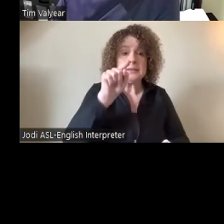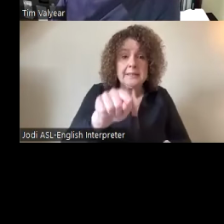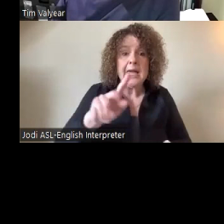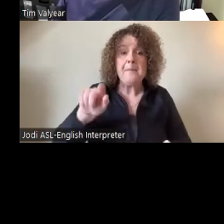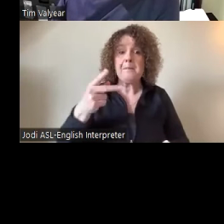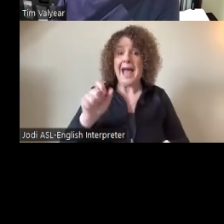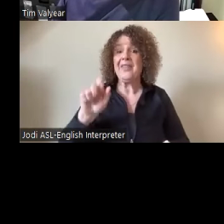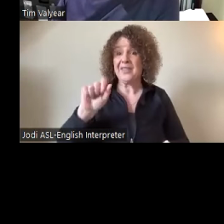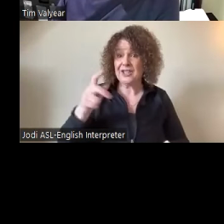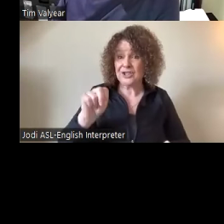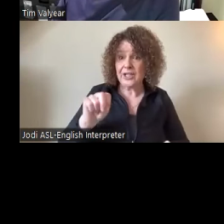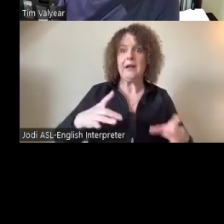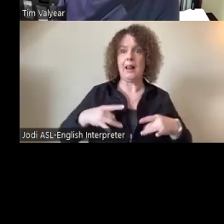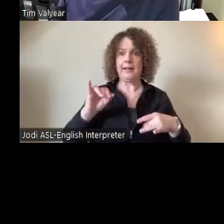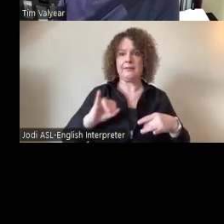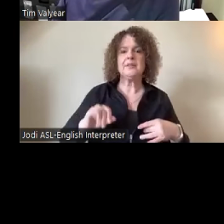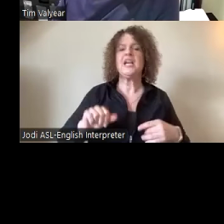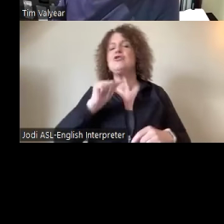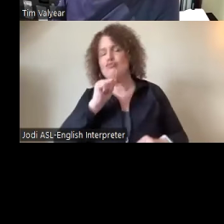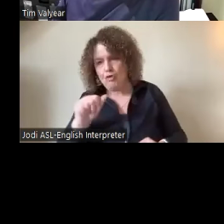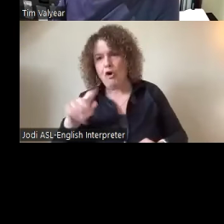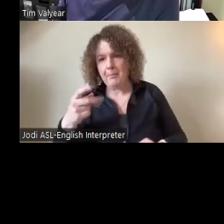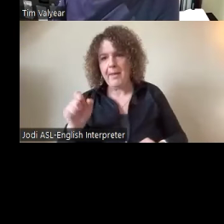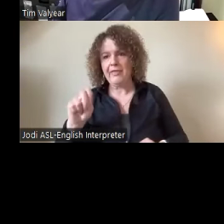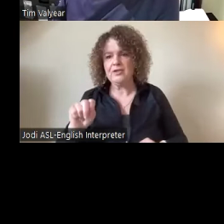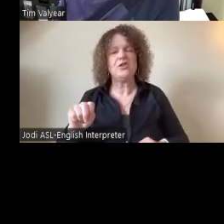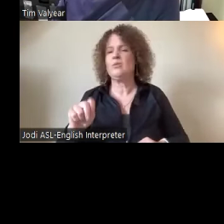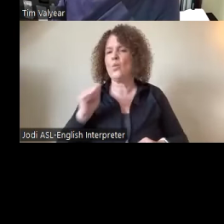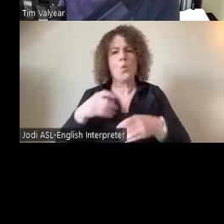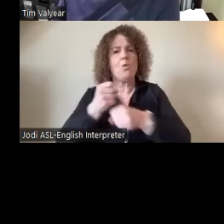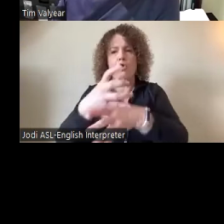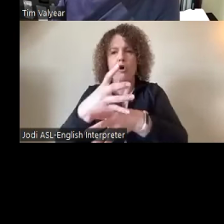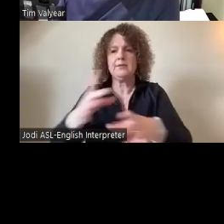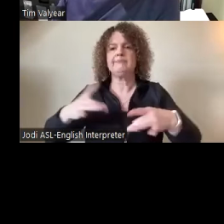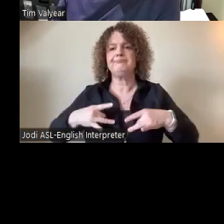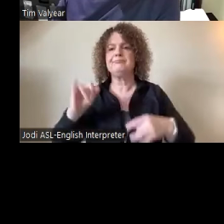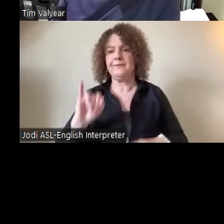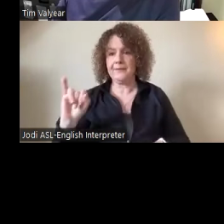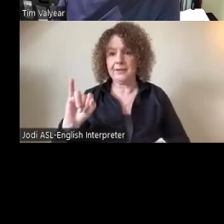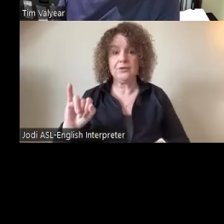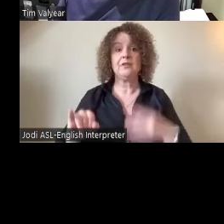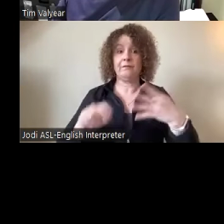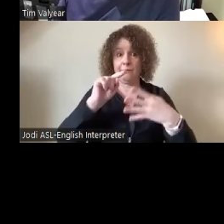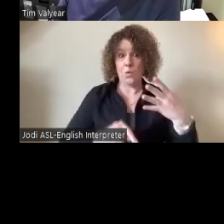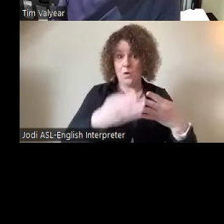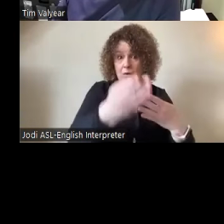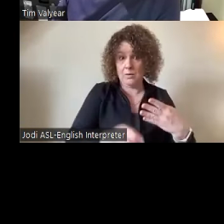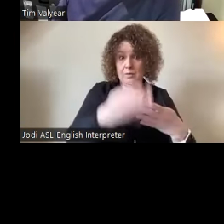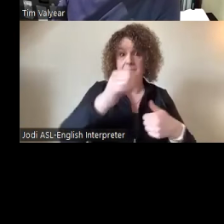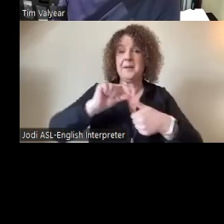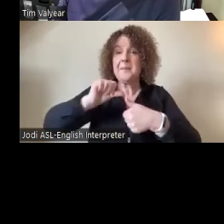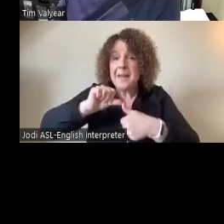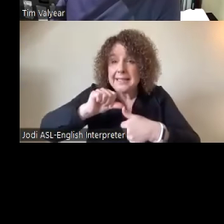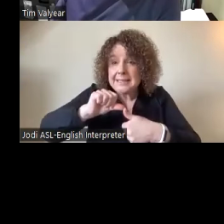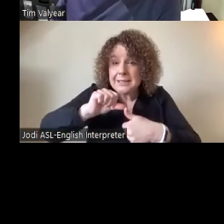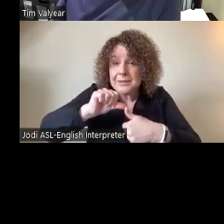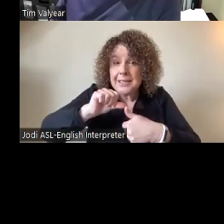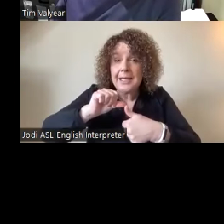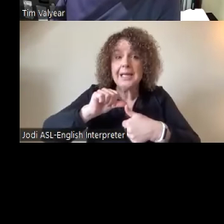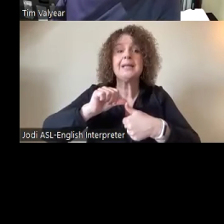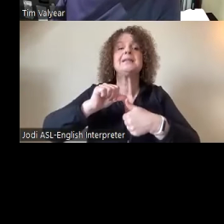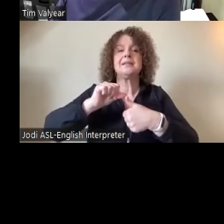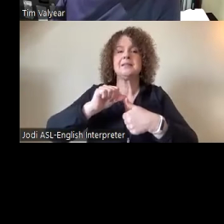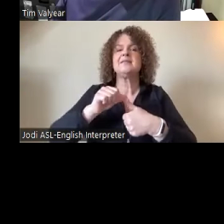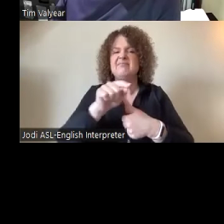that is seen microscopically . Some had harmful that can